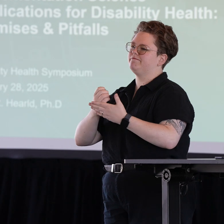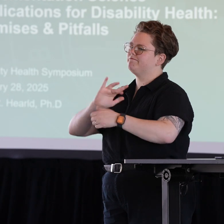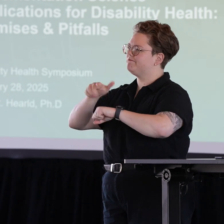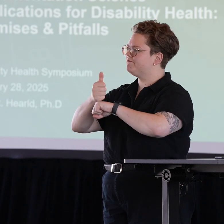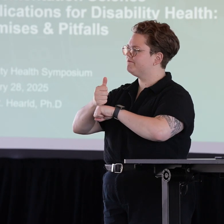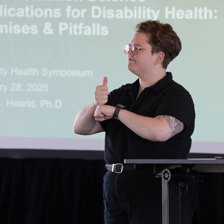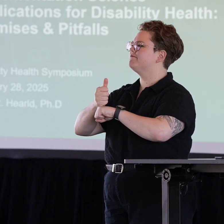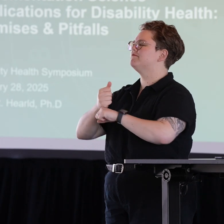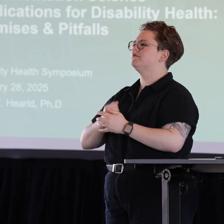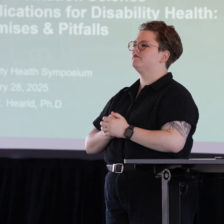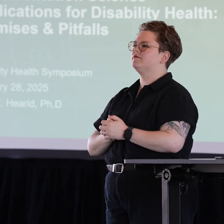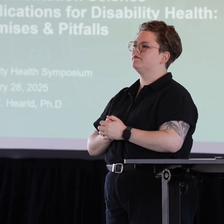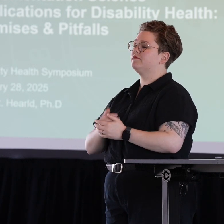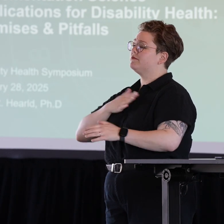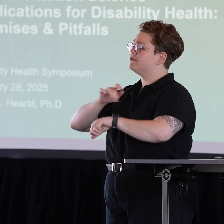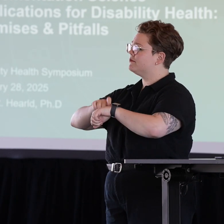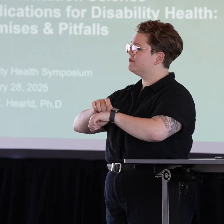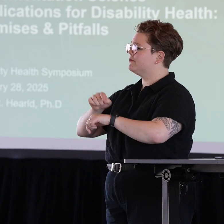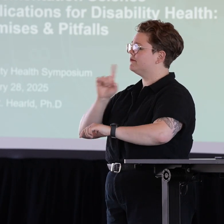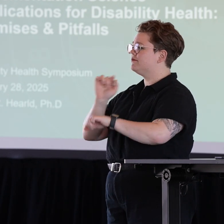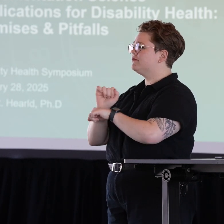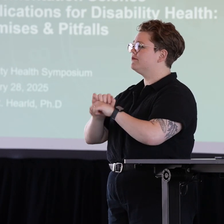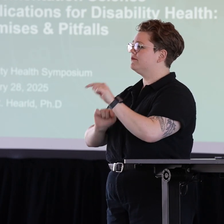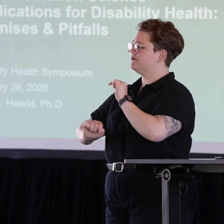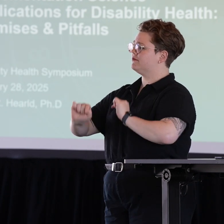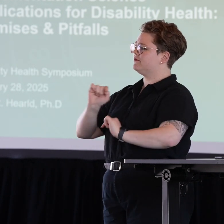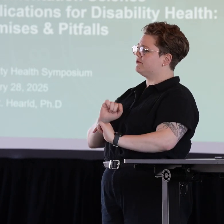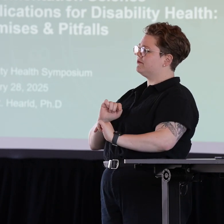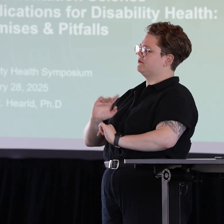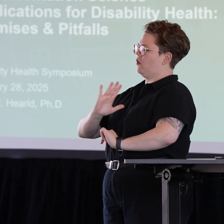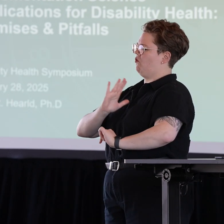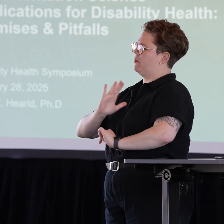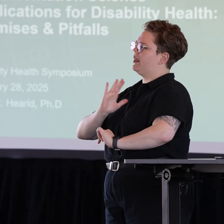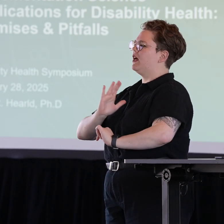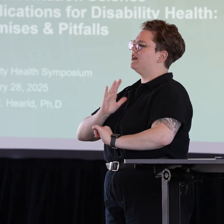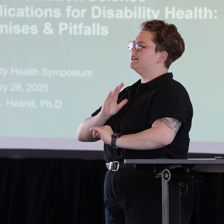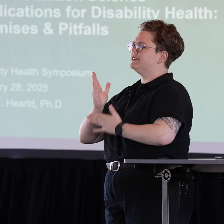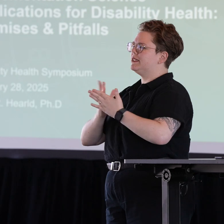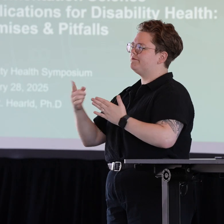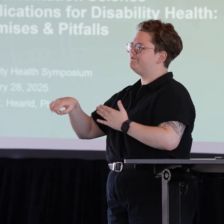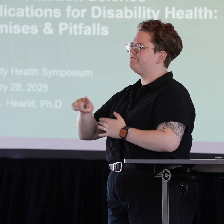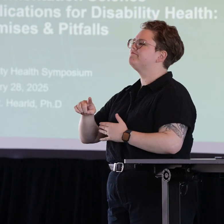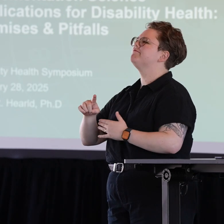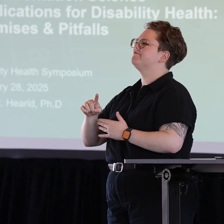want to do, in my time is to maybe take a step back and sort of formalize some of those things and hopefully demystify